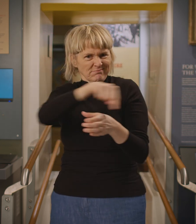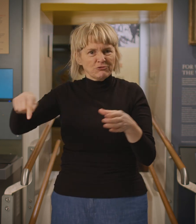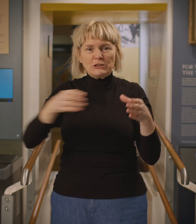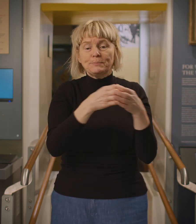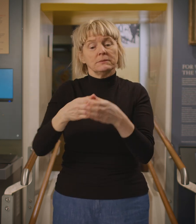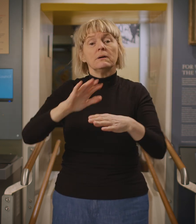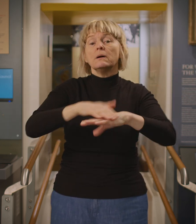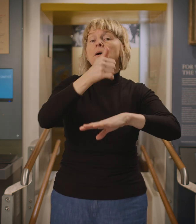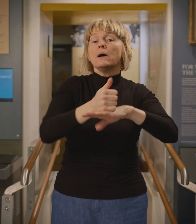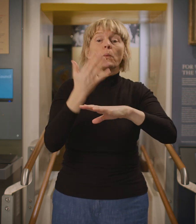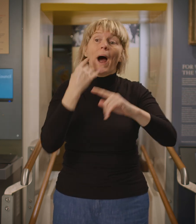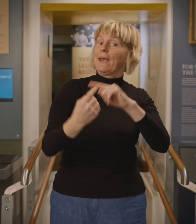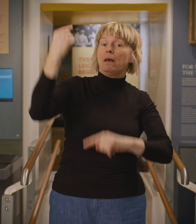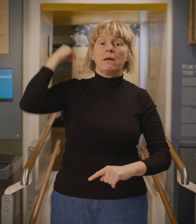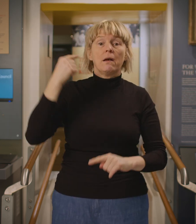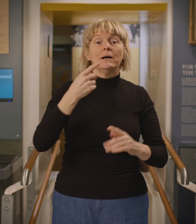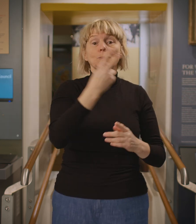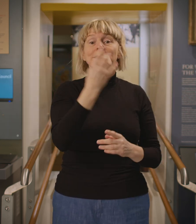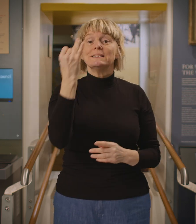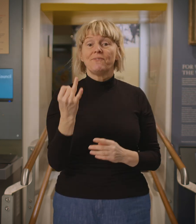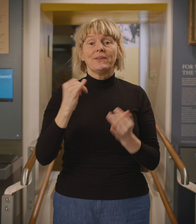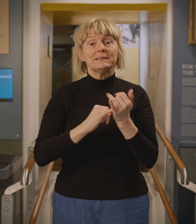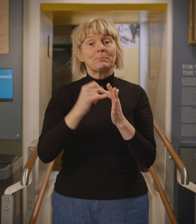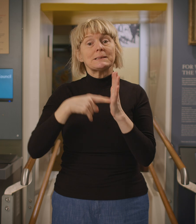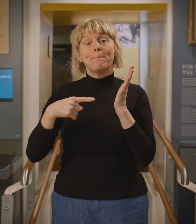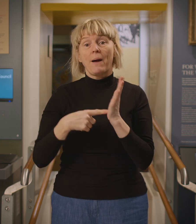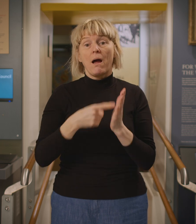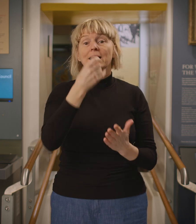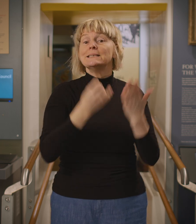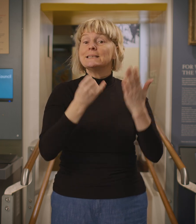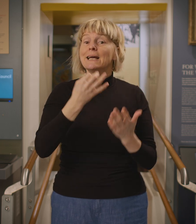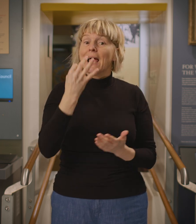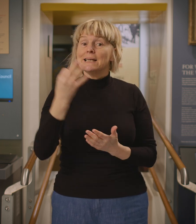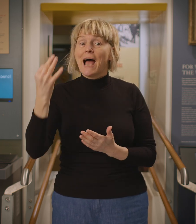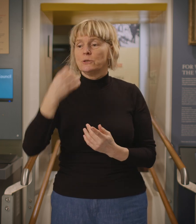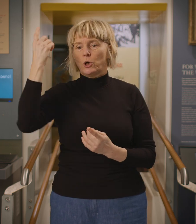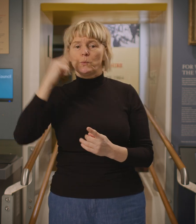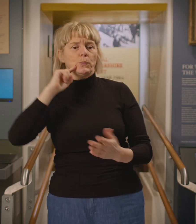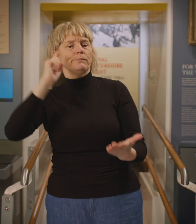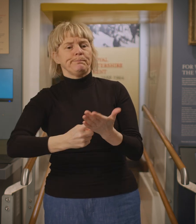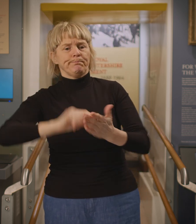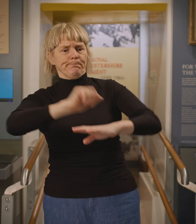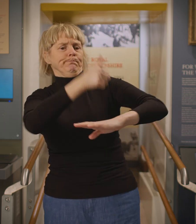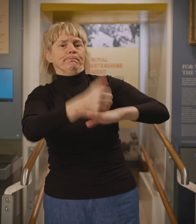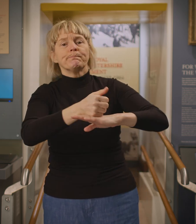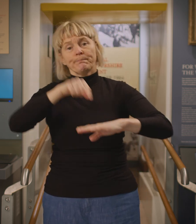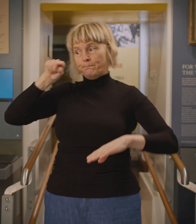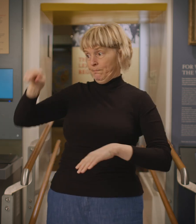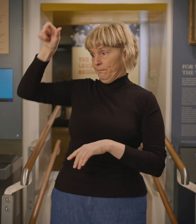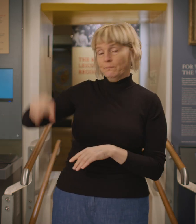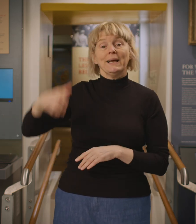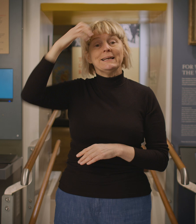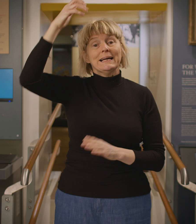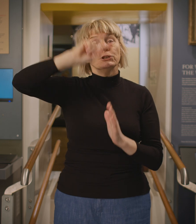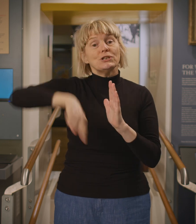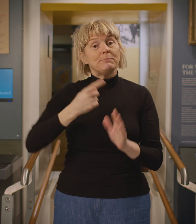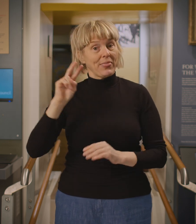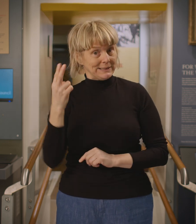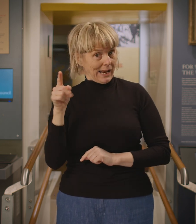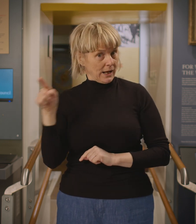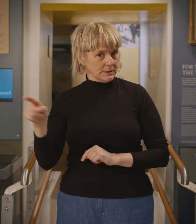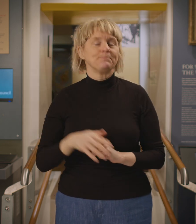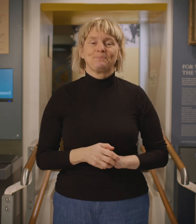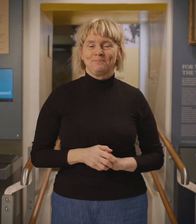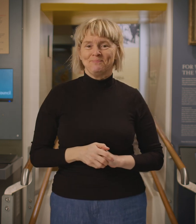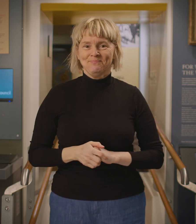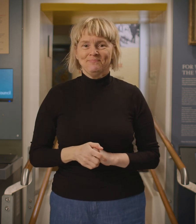formed on on 27 September 1688 by order of King James II.